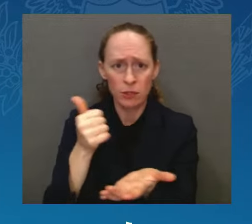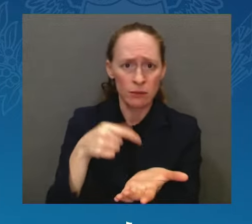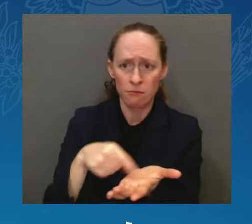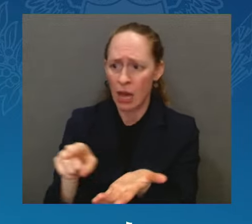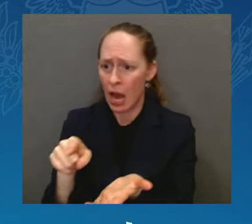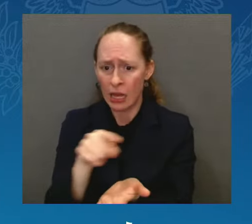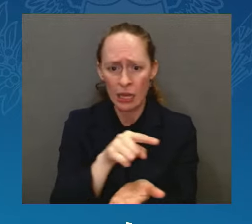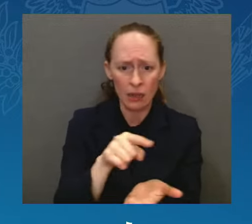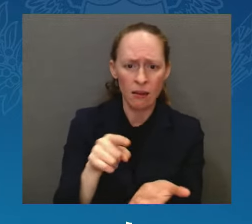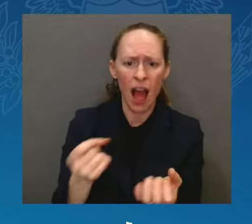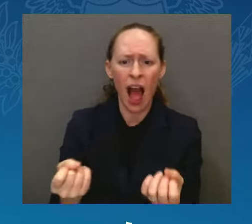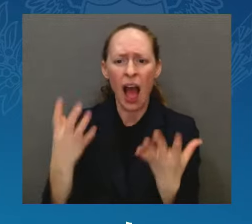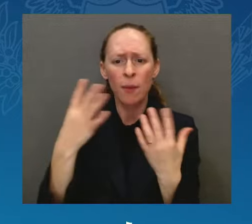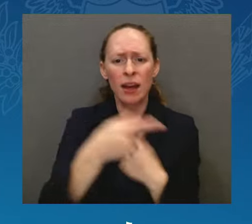who has been diagnosed with diabetes?